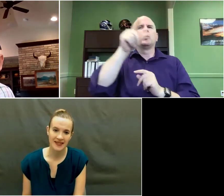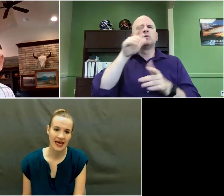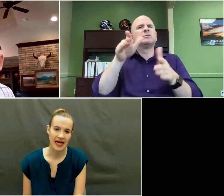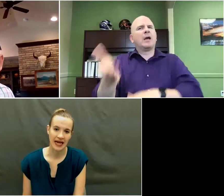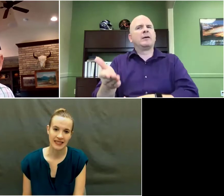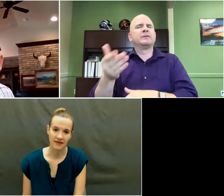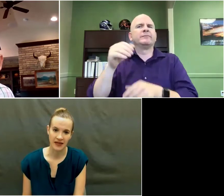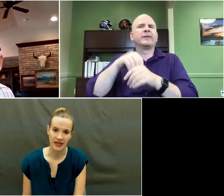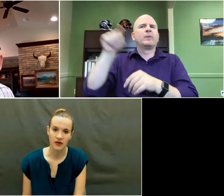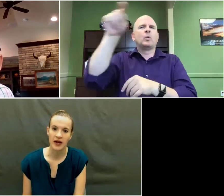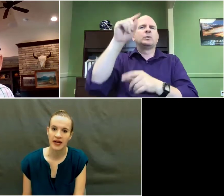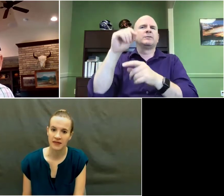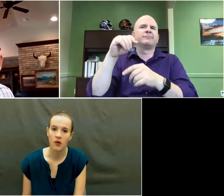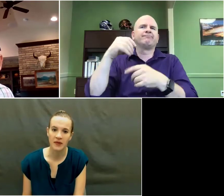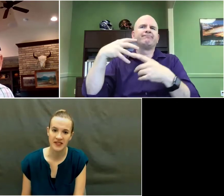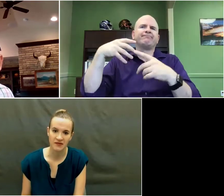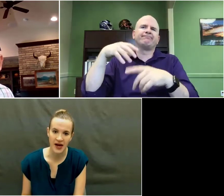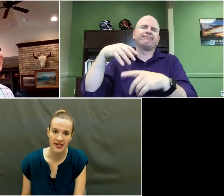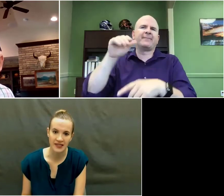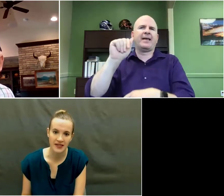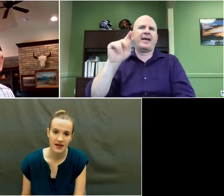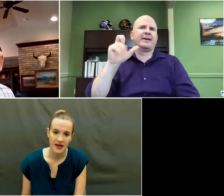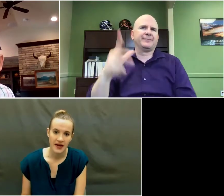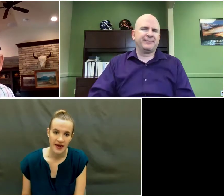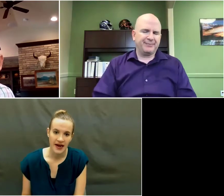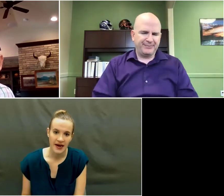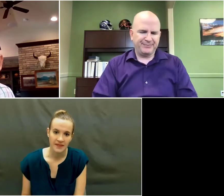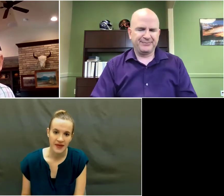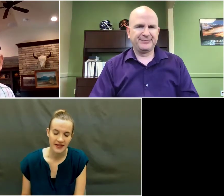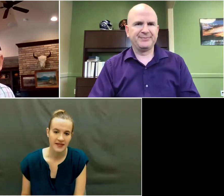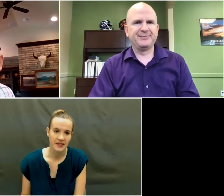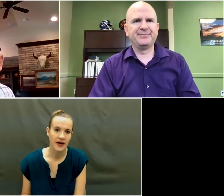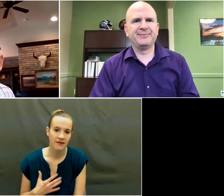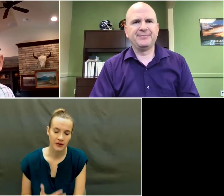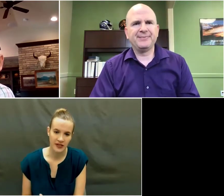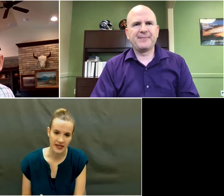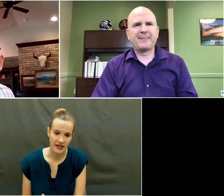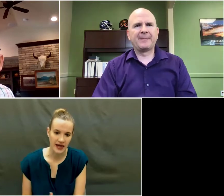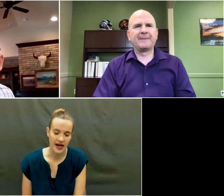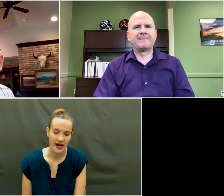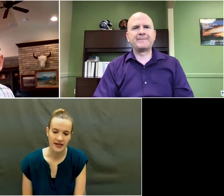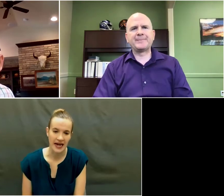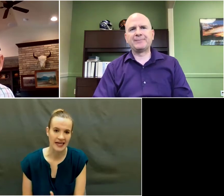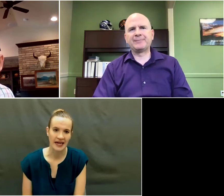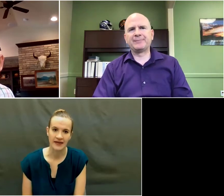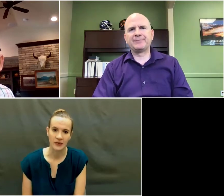like that has definitely created more peace of mind. It's very unfortunate that in 9/11, we did